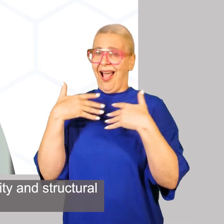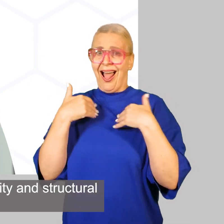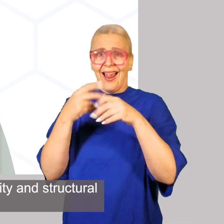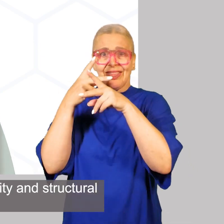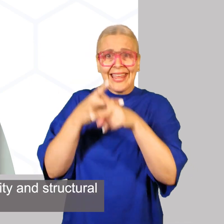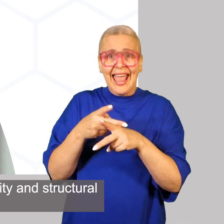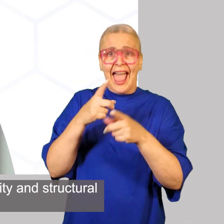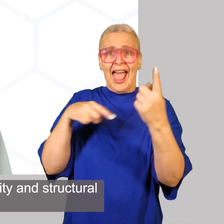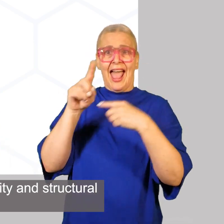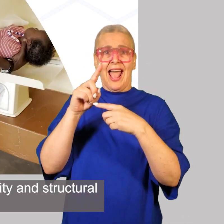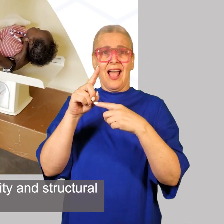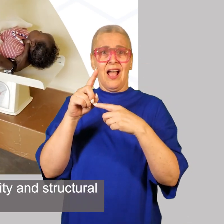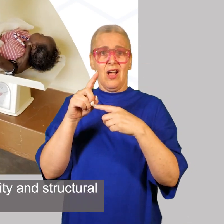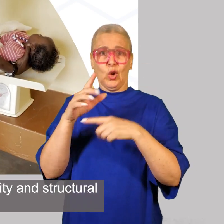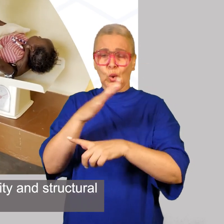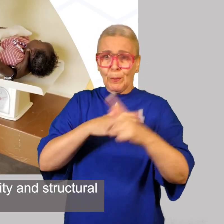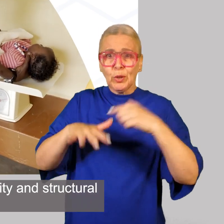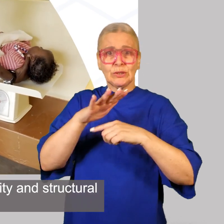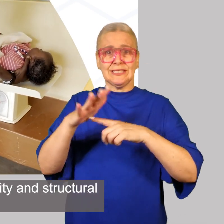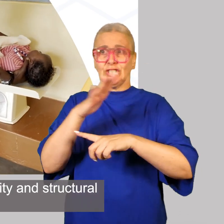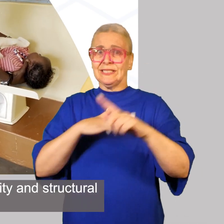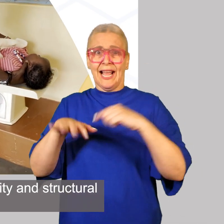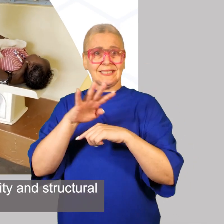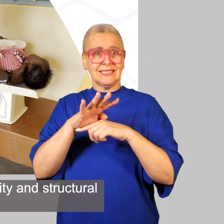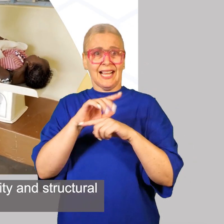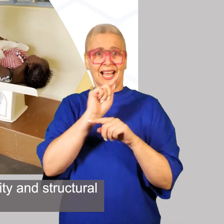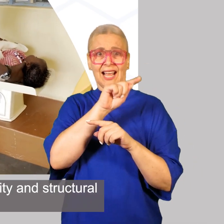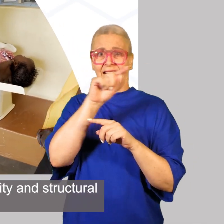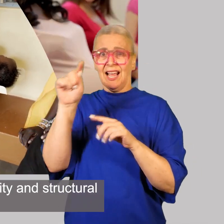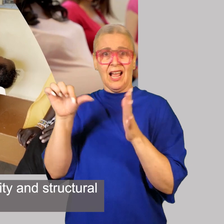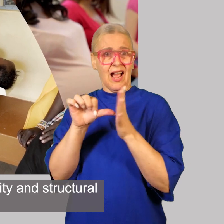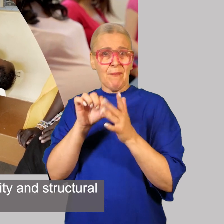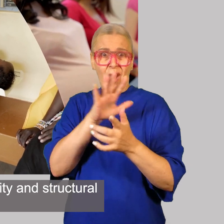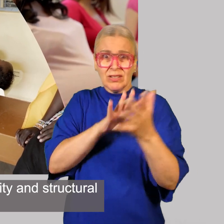the healthcare system level, and at the community and structural level.